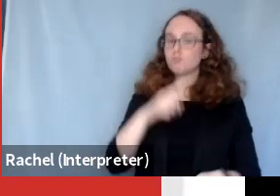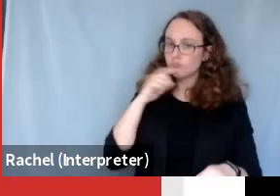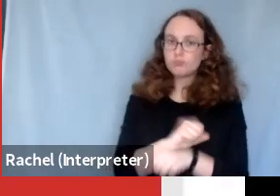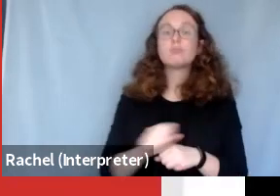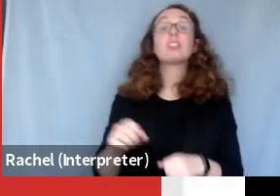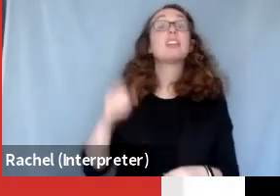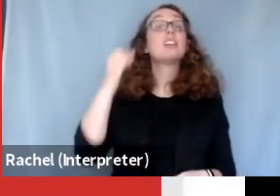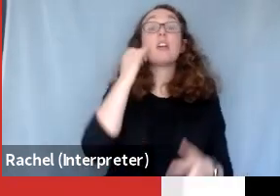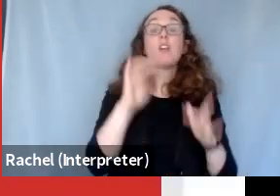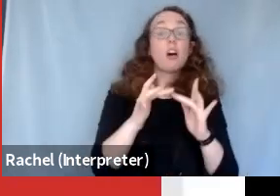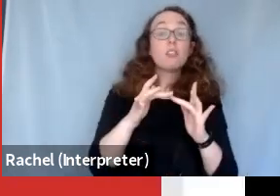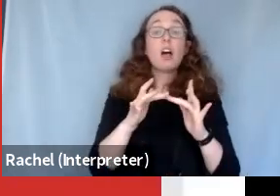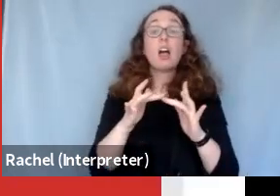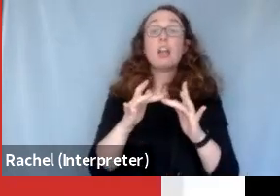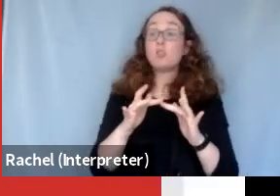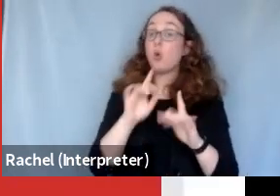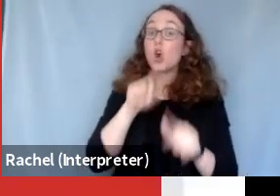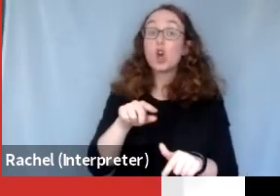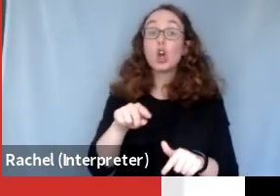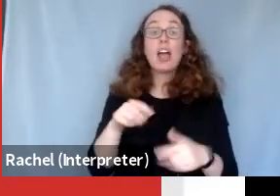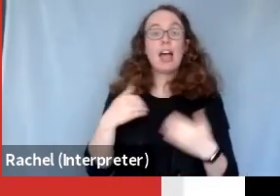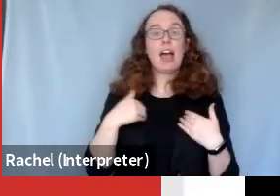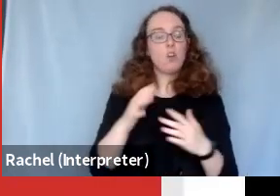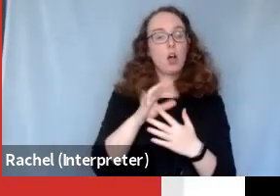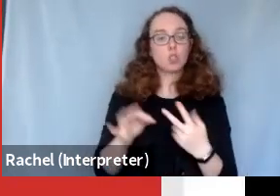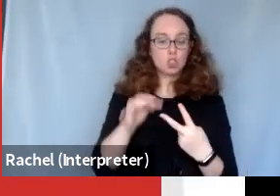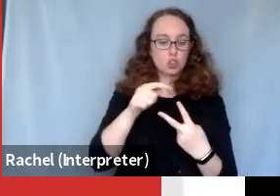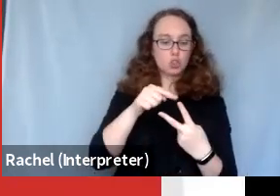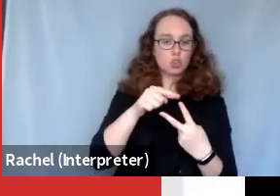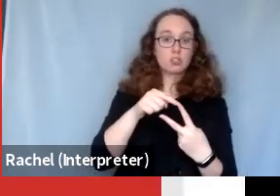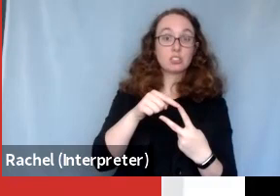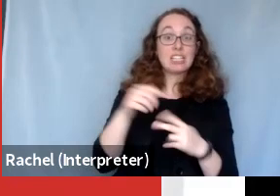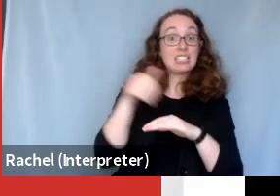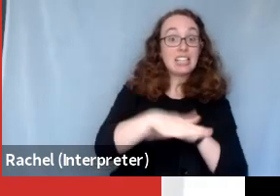pick up in store. Perfect we have a question from Renee, how can